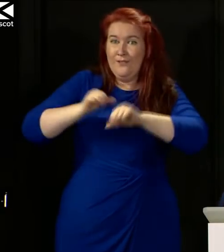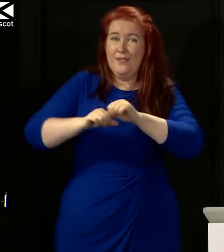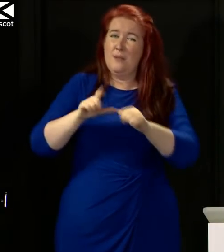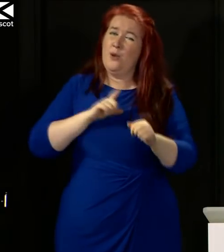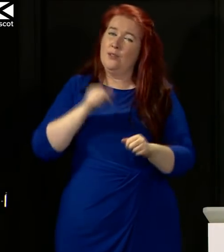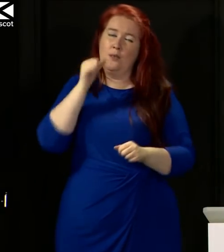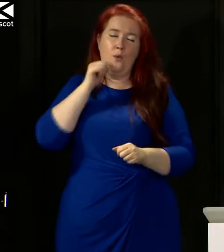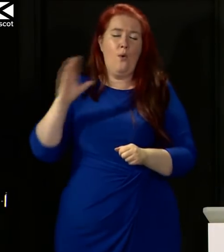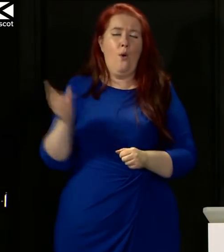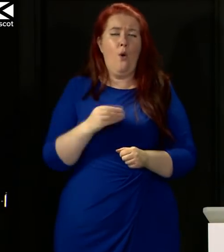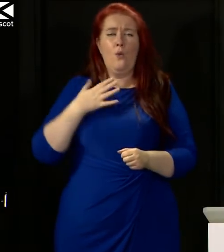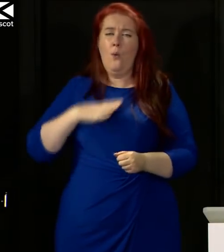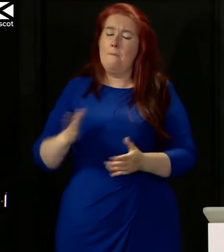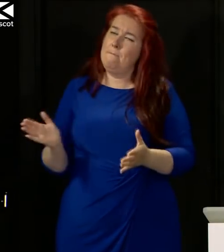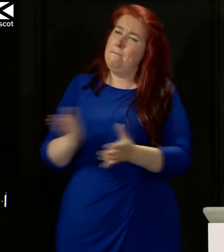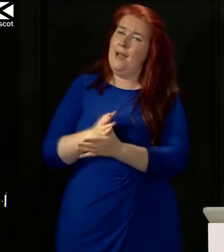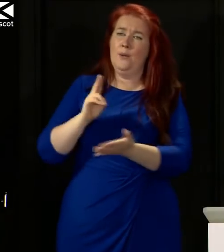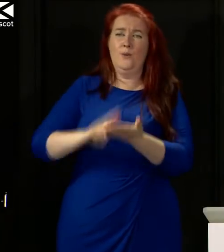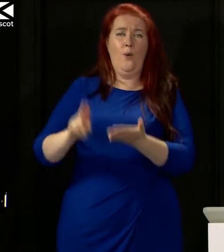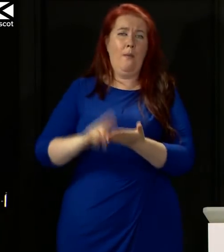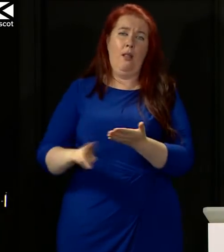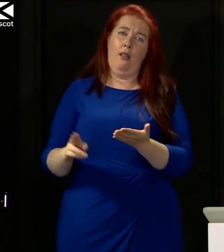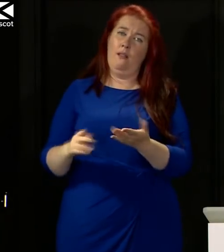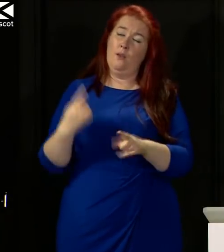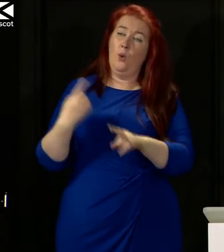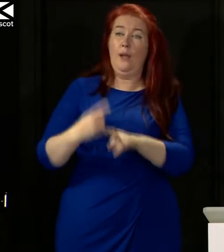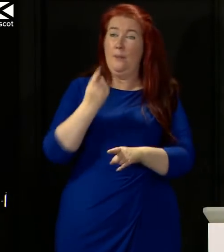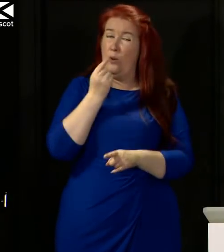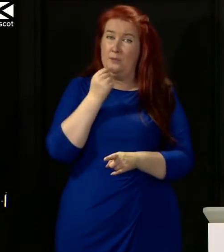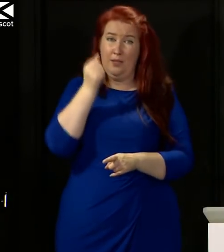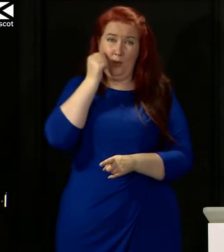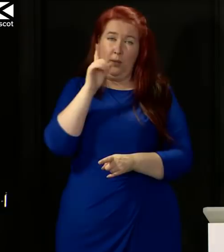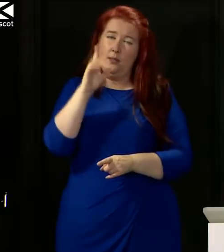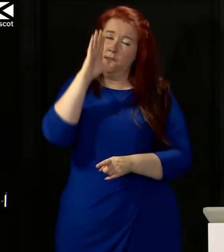to go back to normal as quickly as possible. But it's really, really important that we